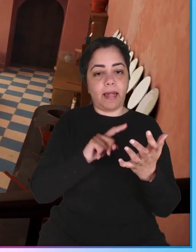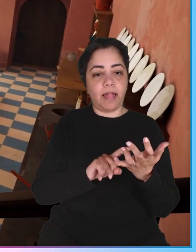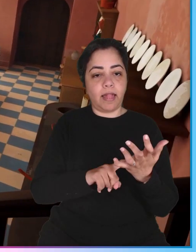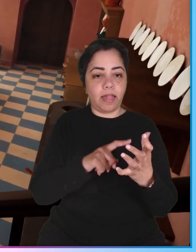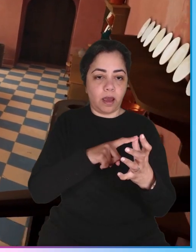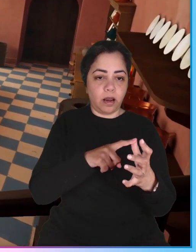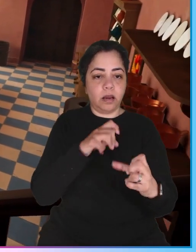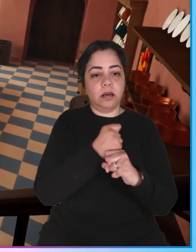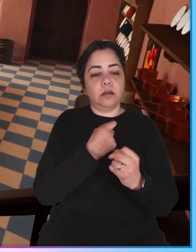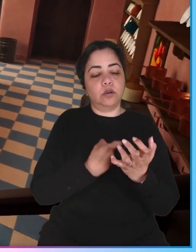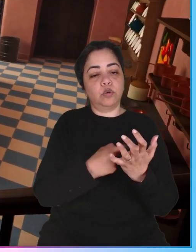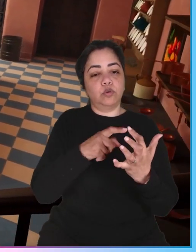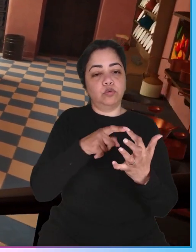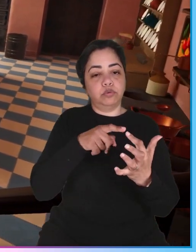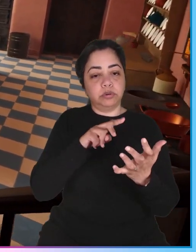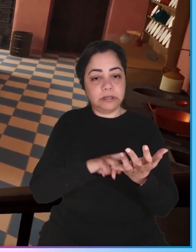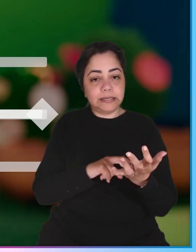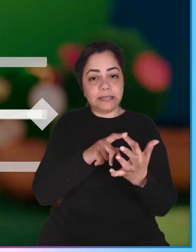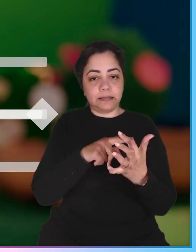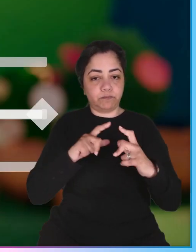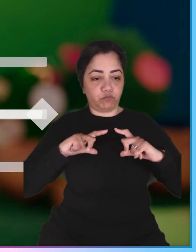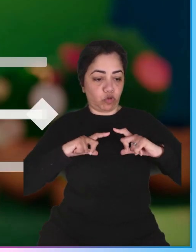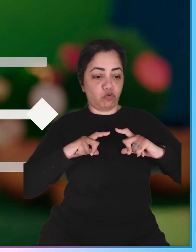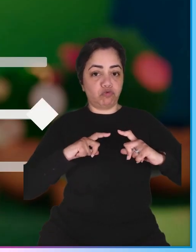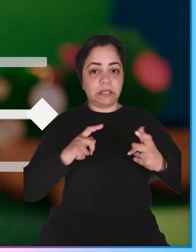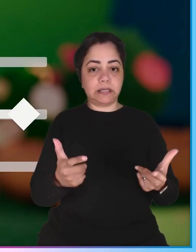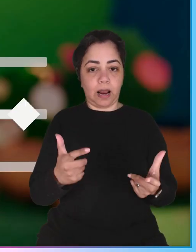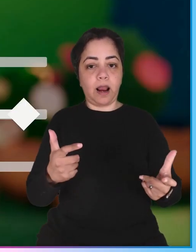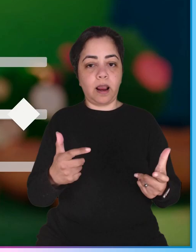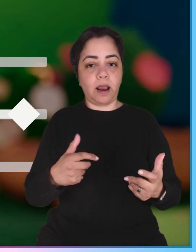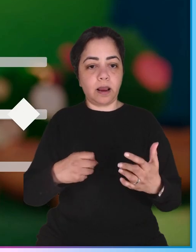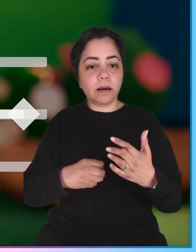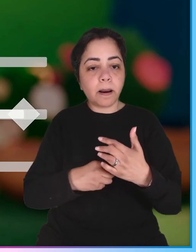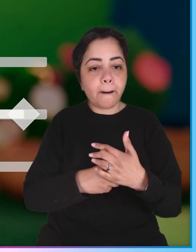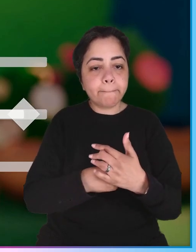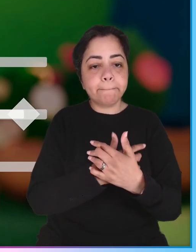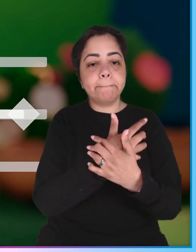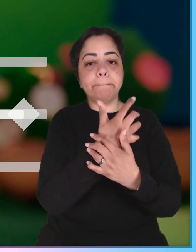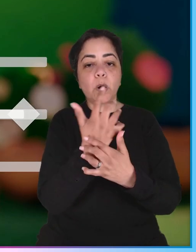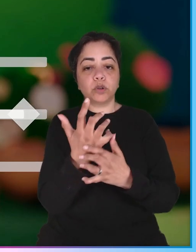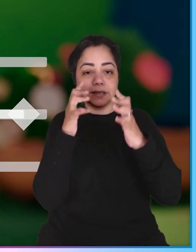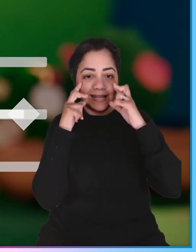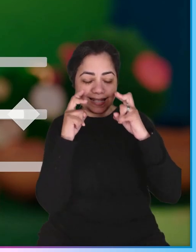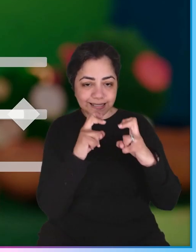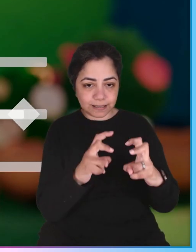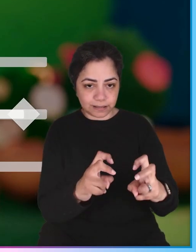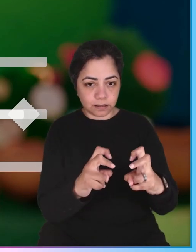Admire the manor through Aribella’s eyes with Field of View, motion sensitivity and camera smoothing sliders.